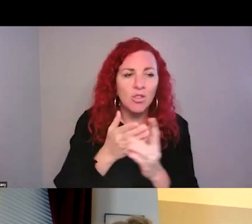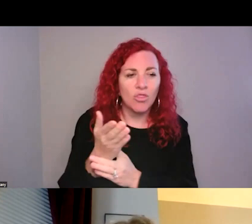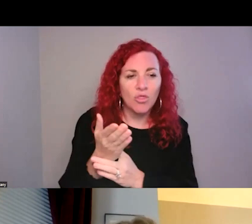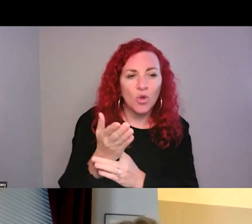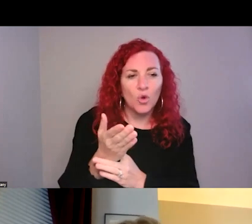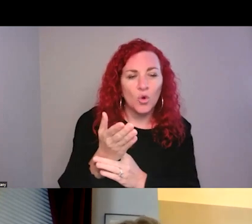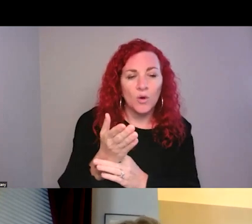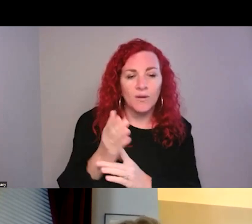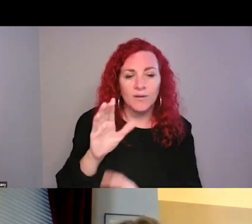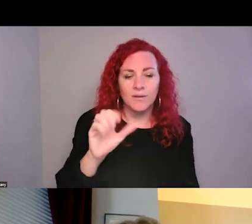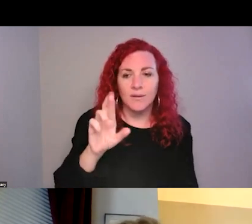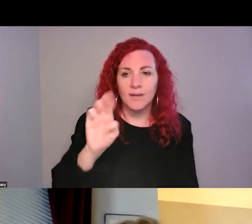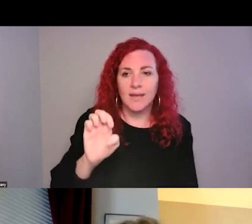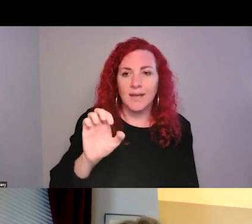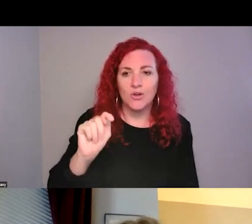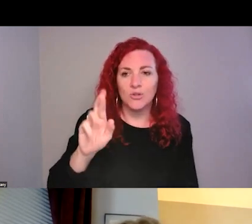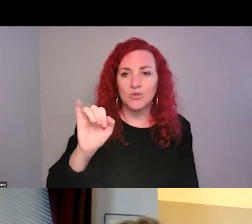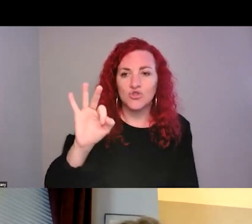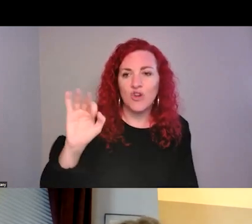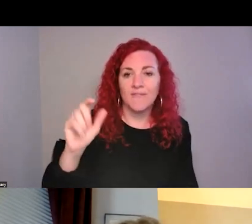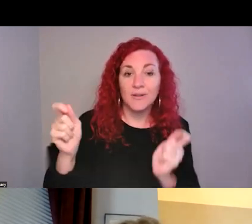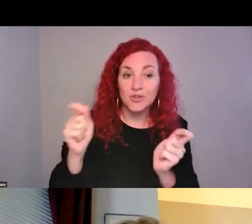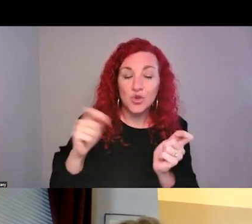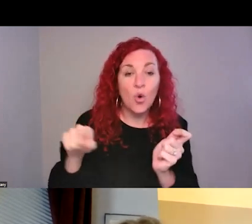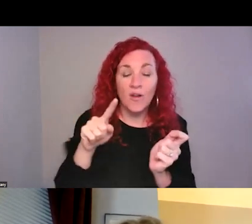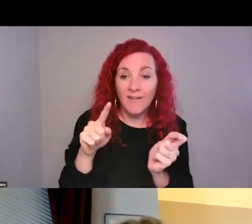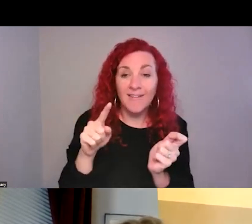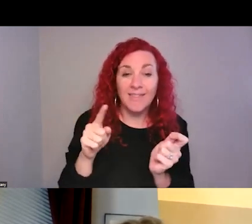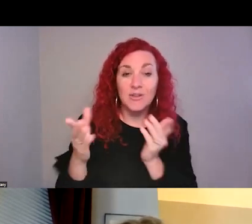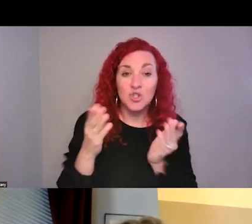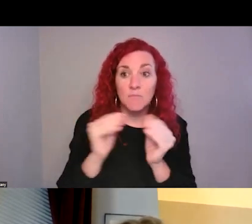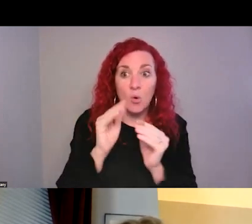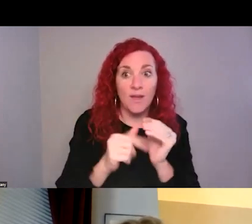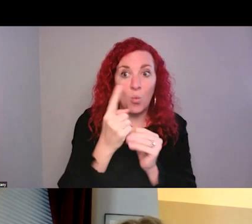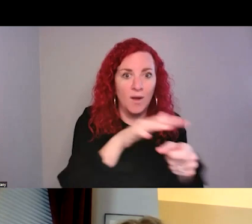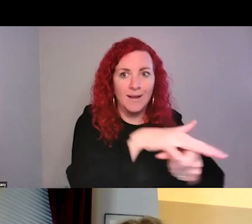THE TEAMS THAT WE HAVE SERF MORE THAN ONE JURISDICTION. WE HAVE ONE AGENCY THAT PROVIDES SERVICES IN